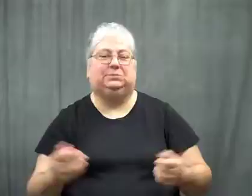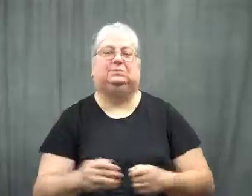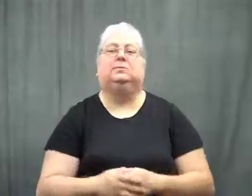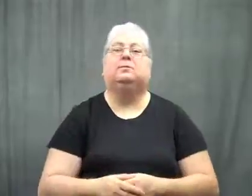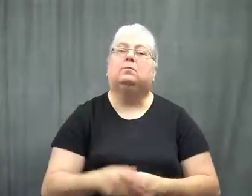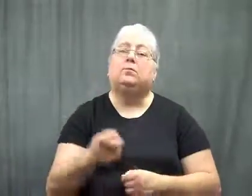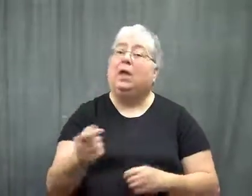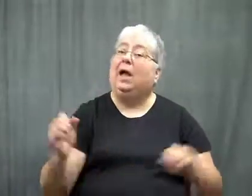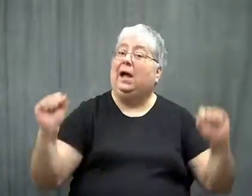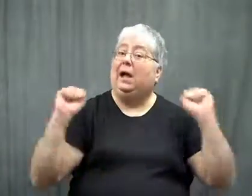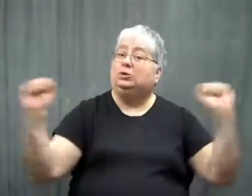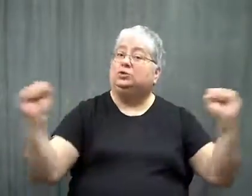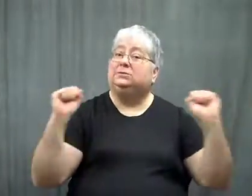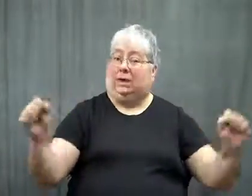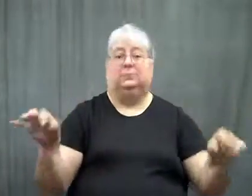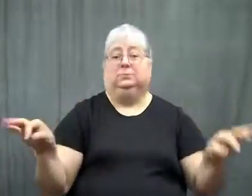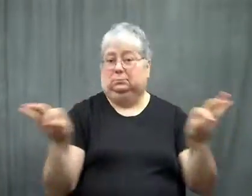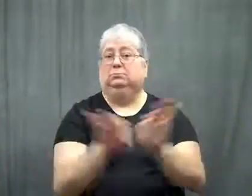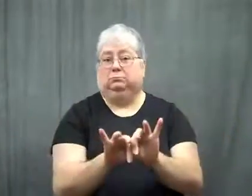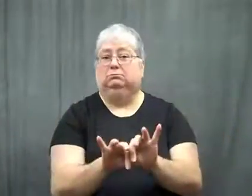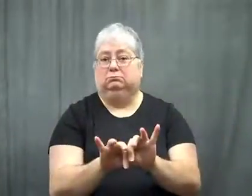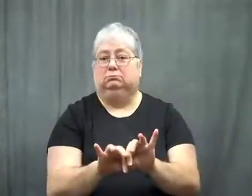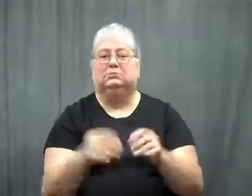Exercise is essential.